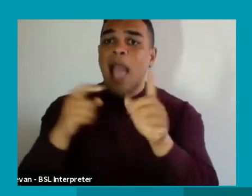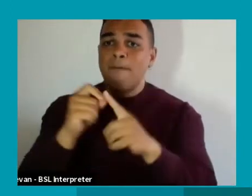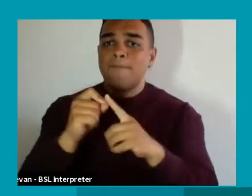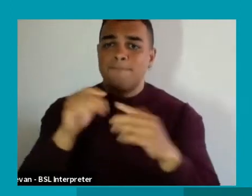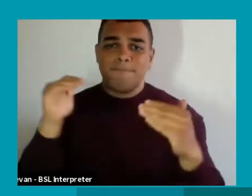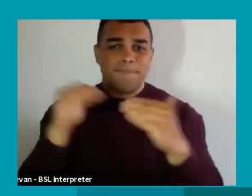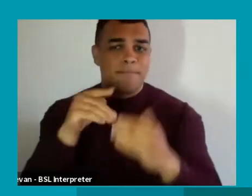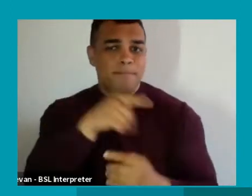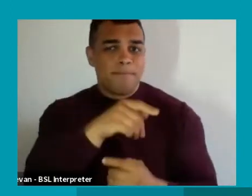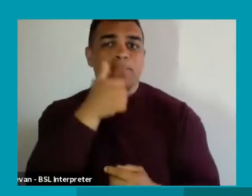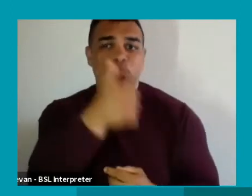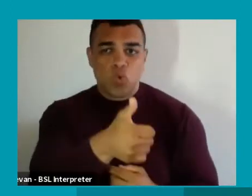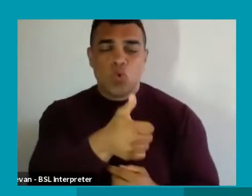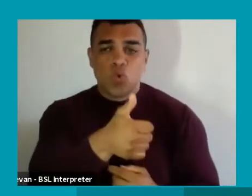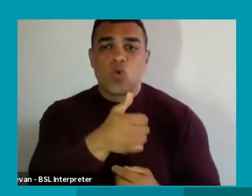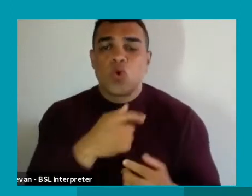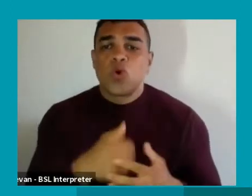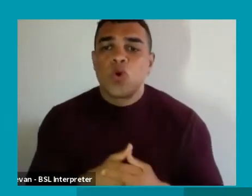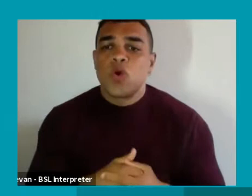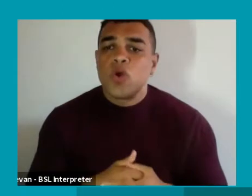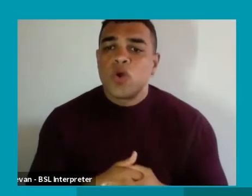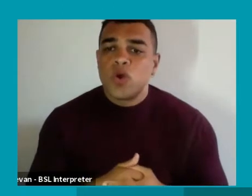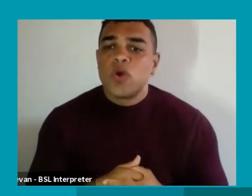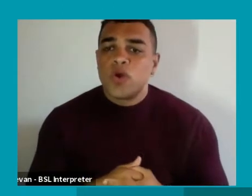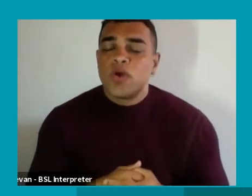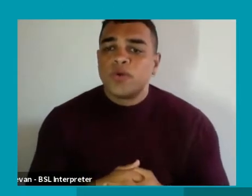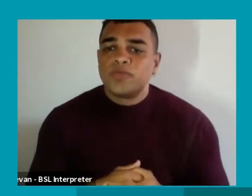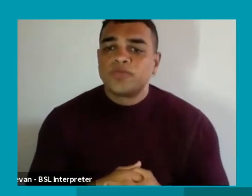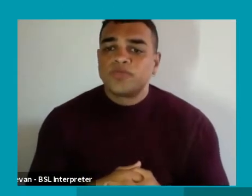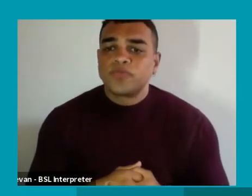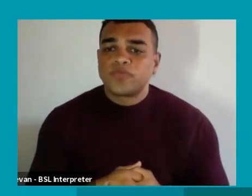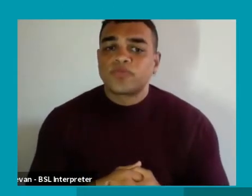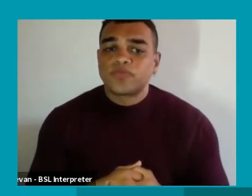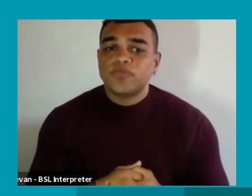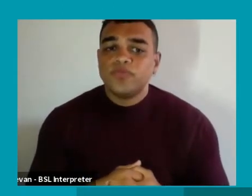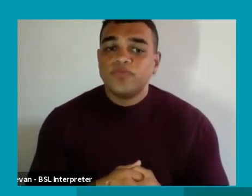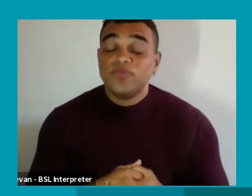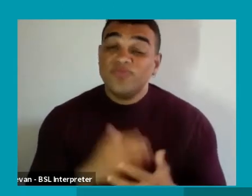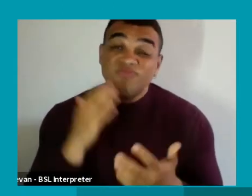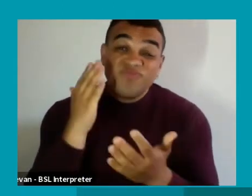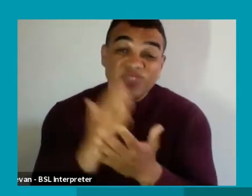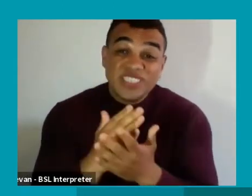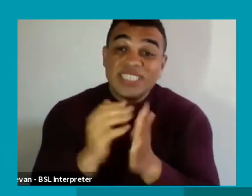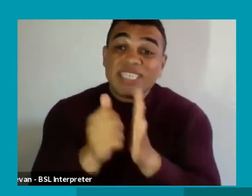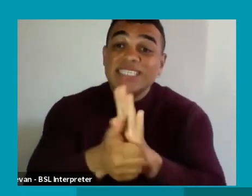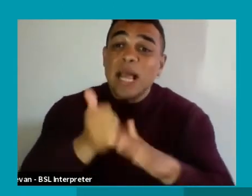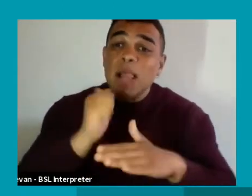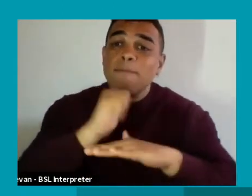share their transferable skills so, but it can see everyone. I mean, there's really no hard and fast rule here when we're talking